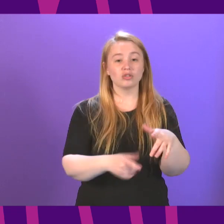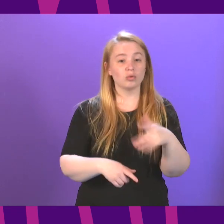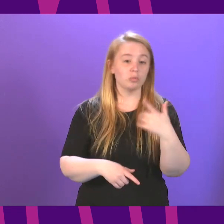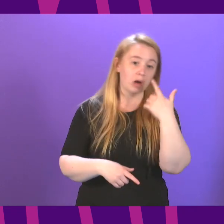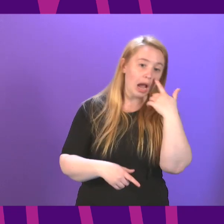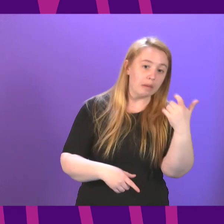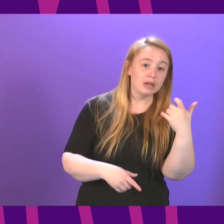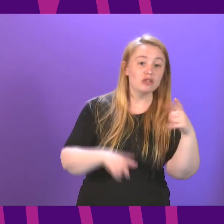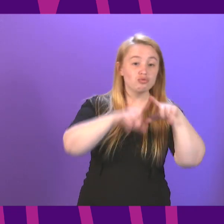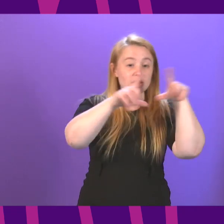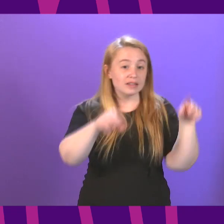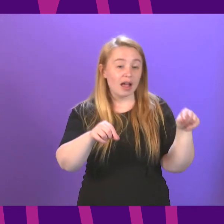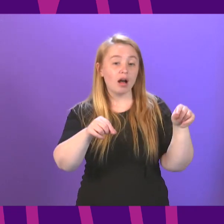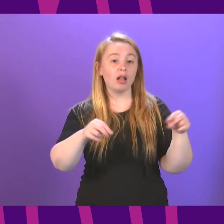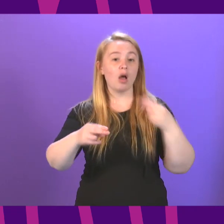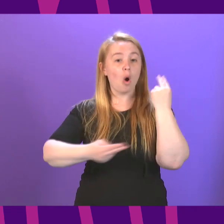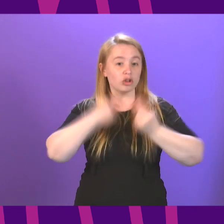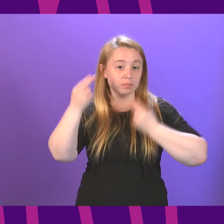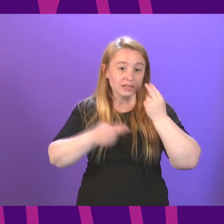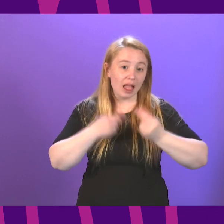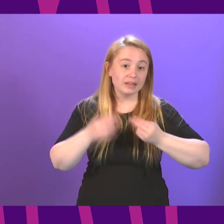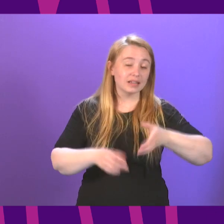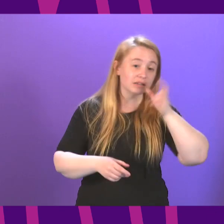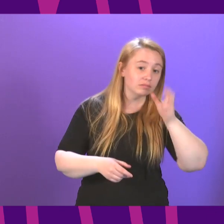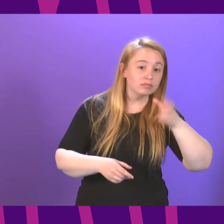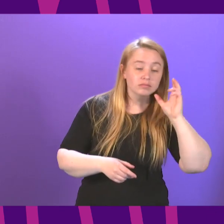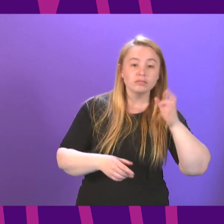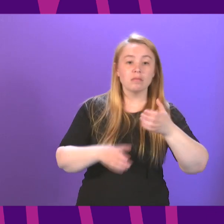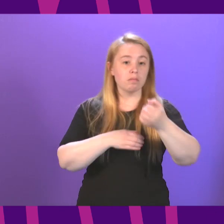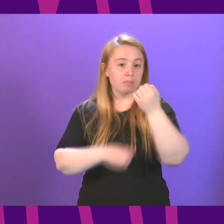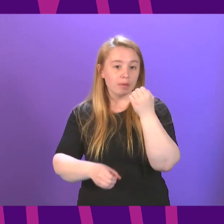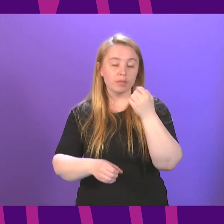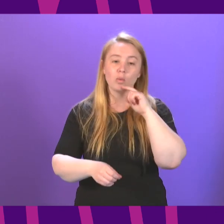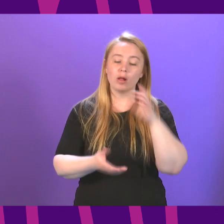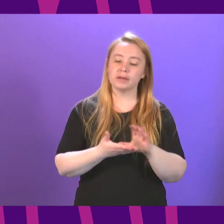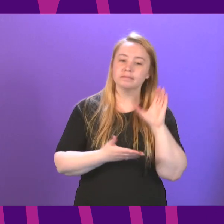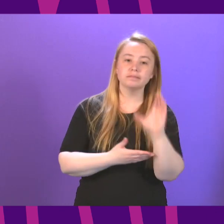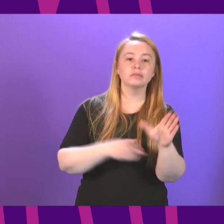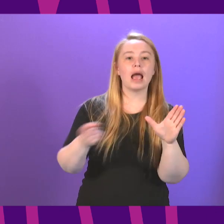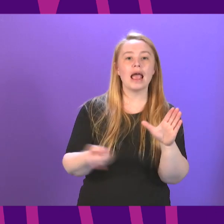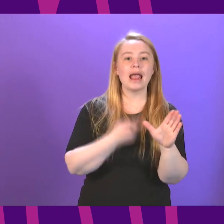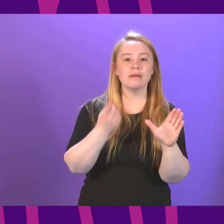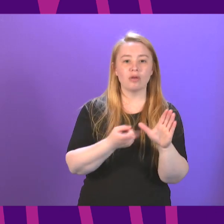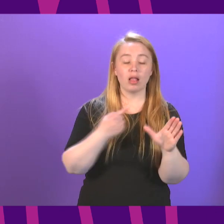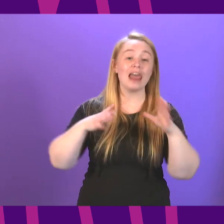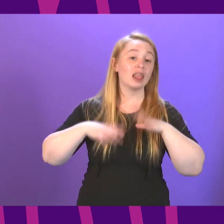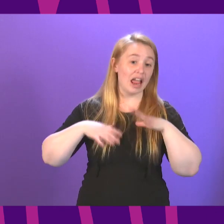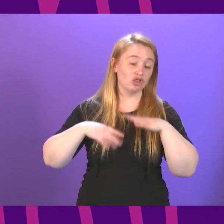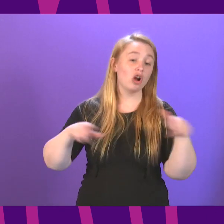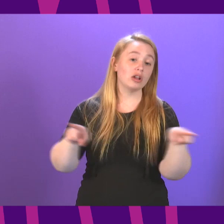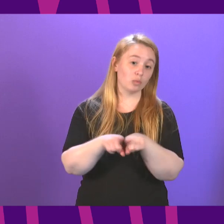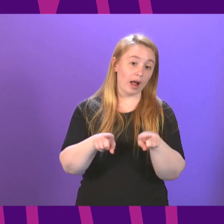the retail, hospitality and leisure industries will be paid in April. That will include final